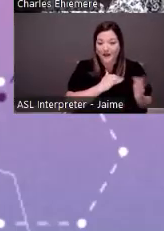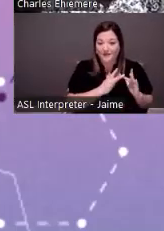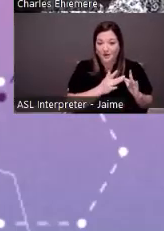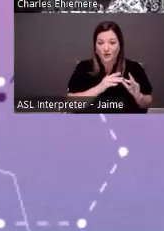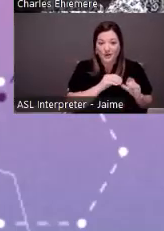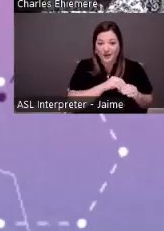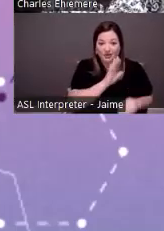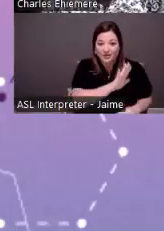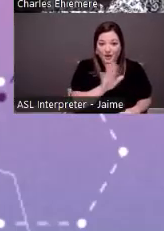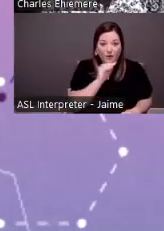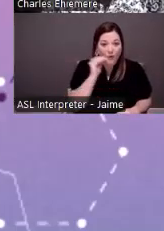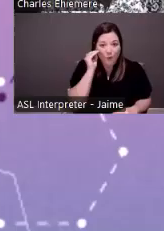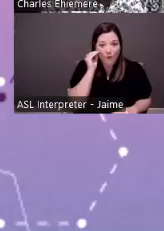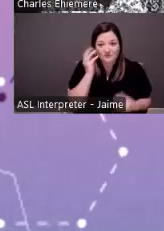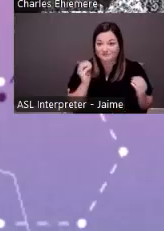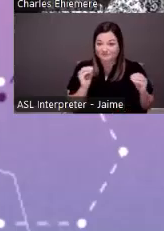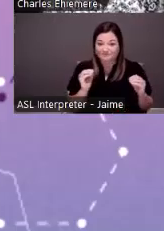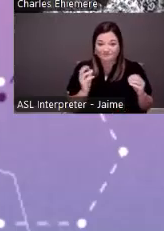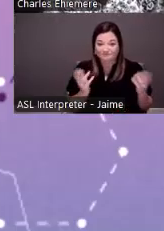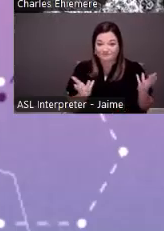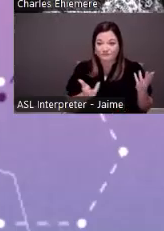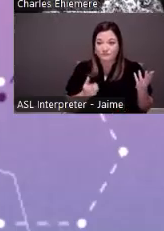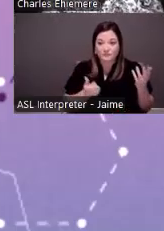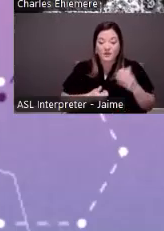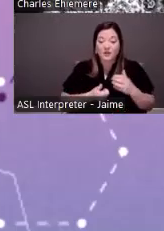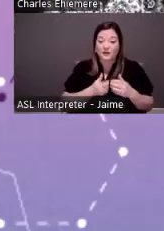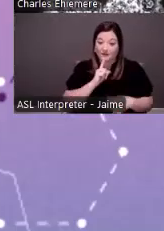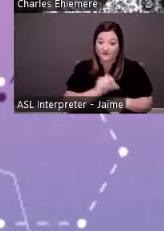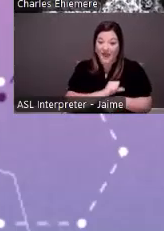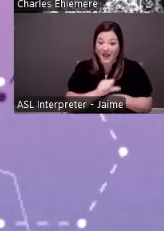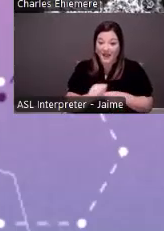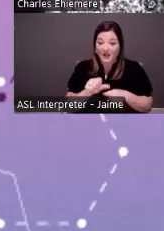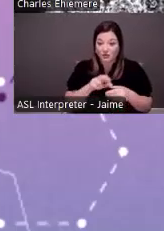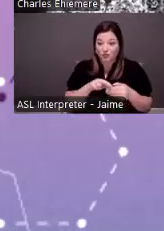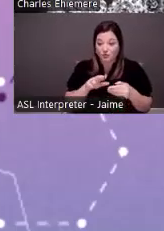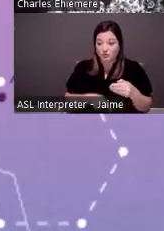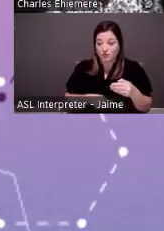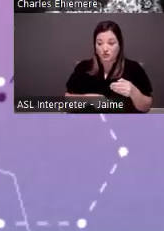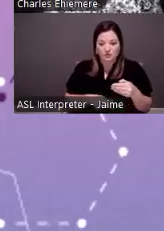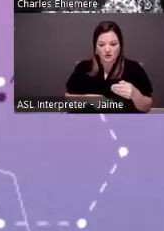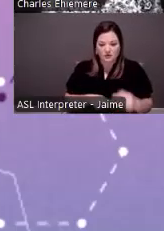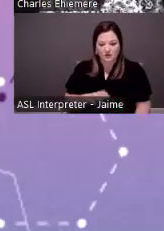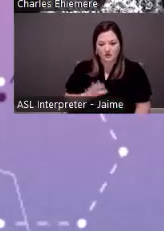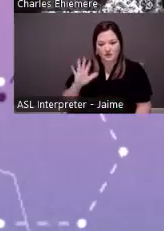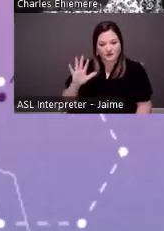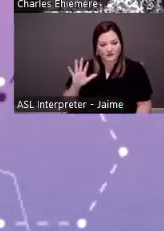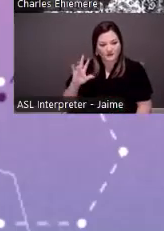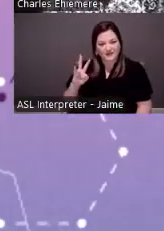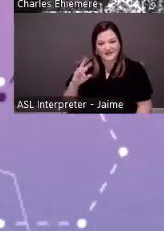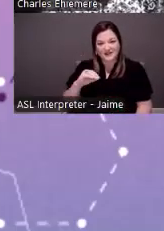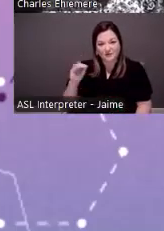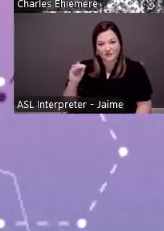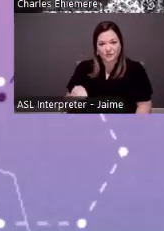In fact, research have shown that 87% of the households